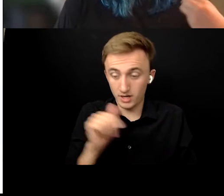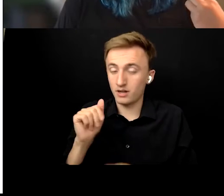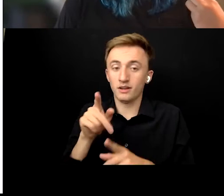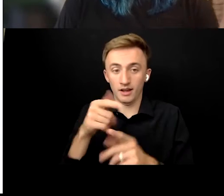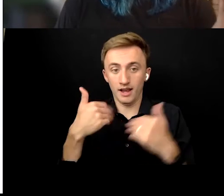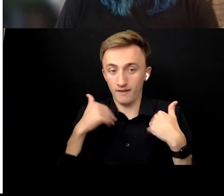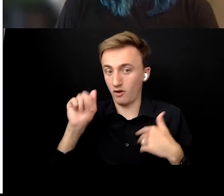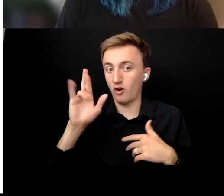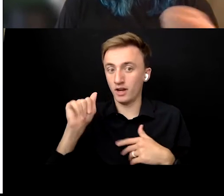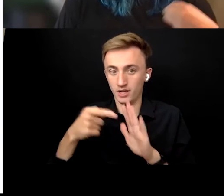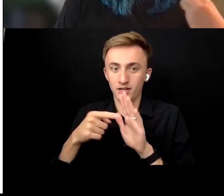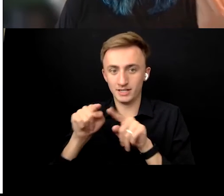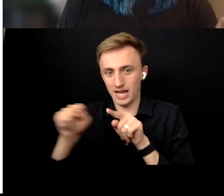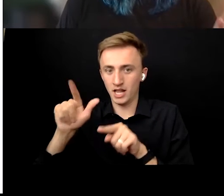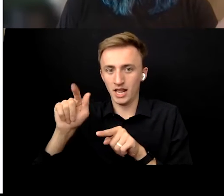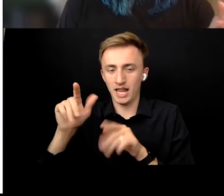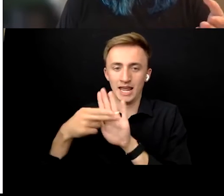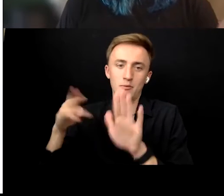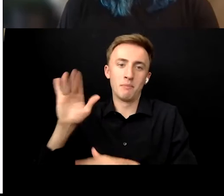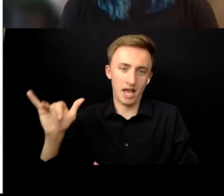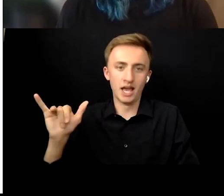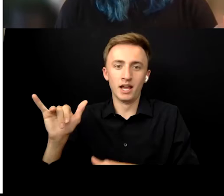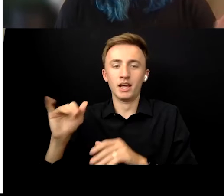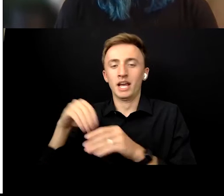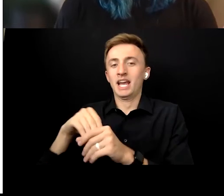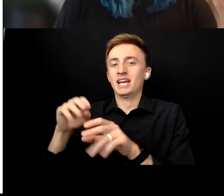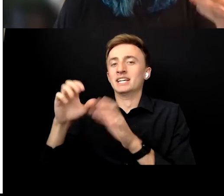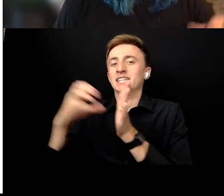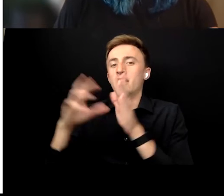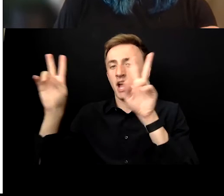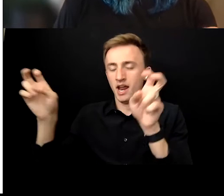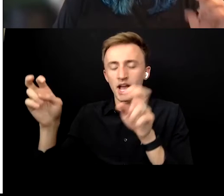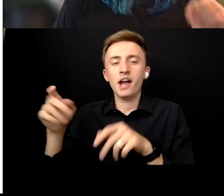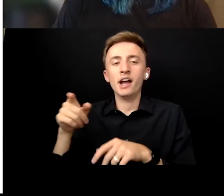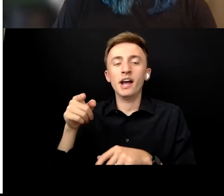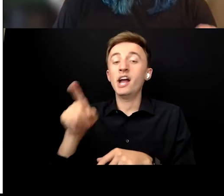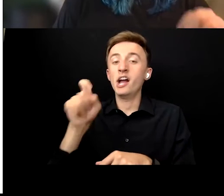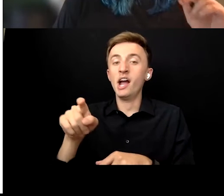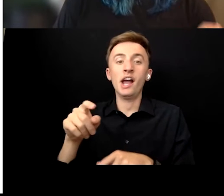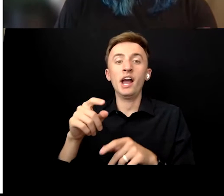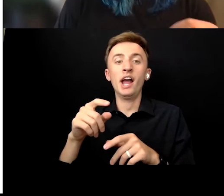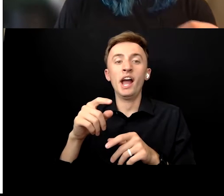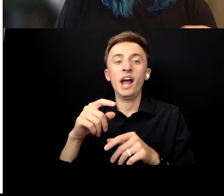it is set to section heading, which is supposed to be referencing the nested child heading in each of